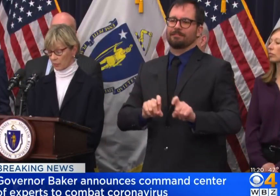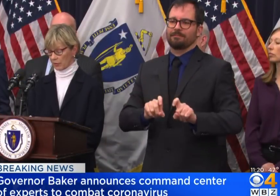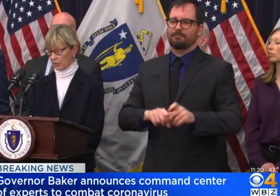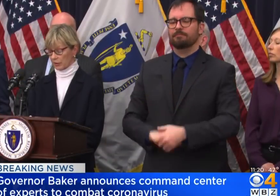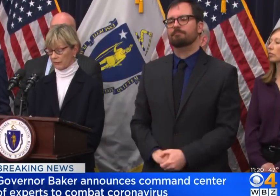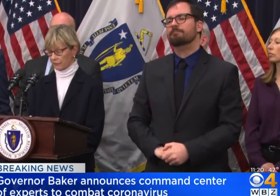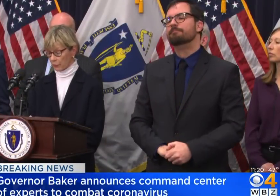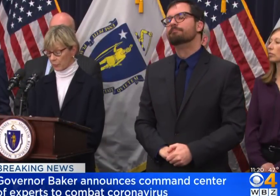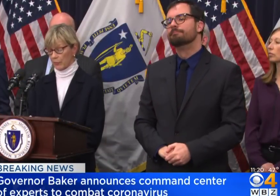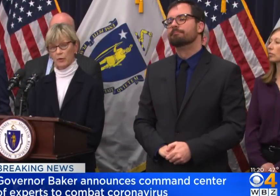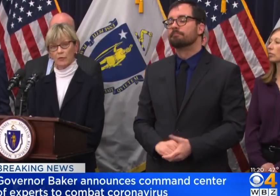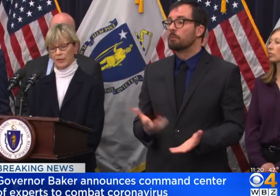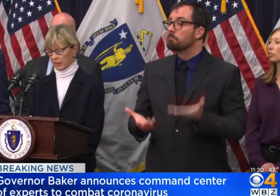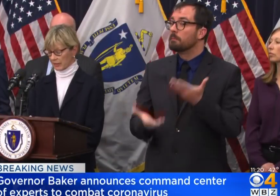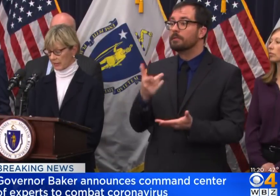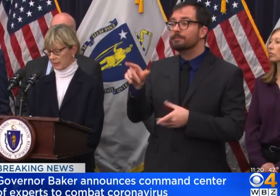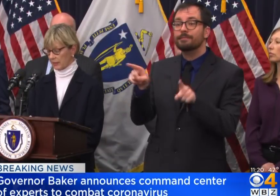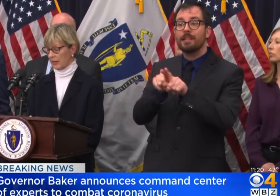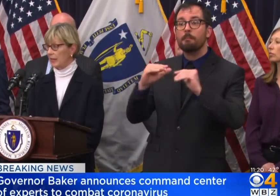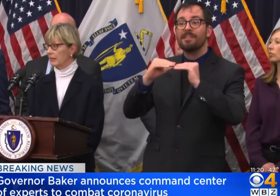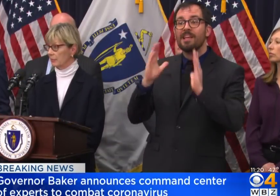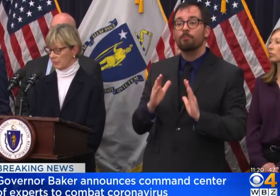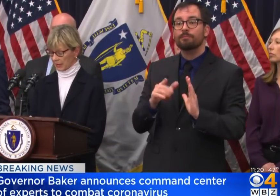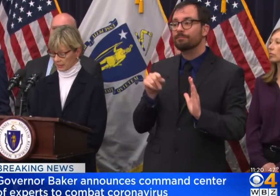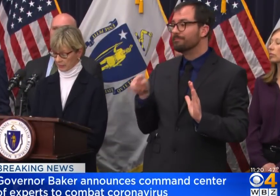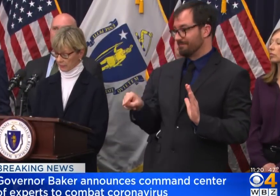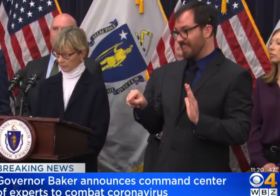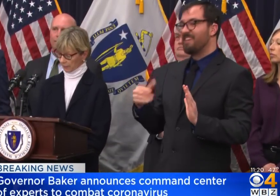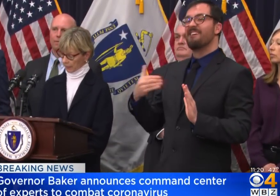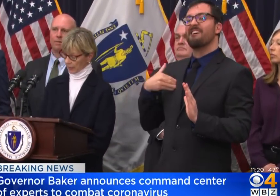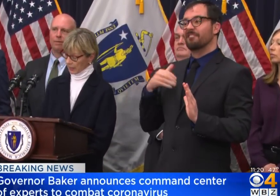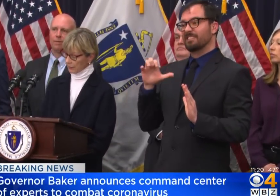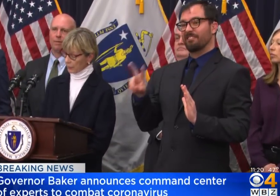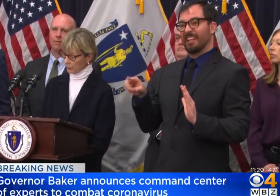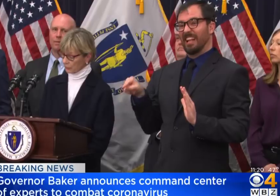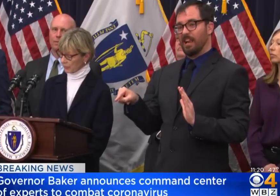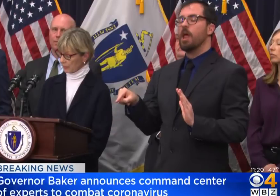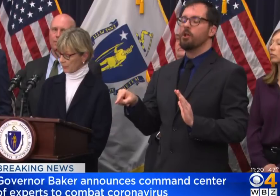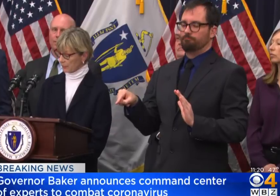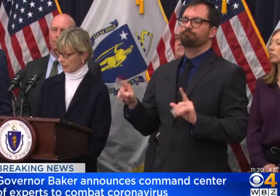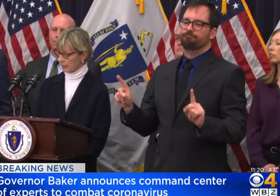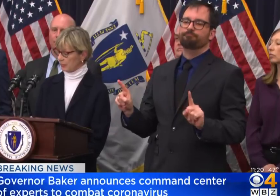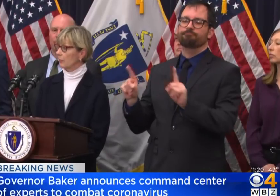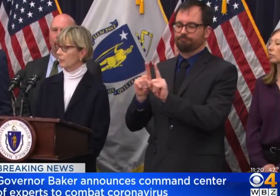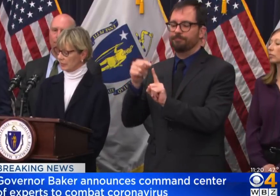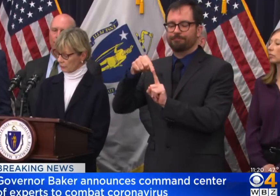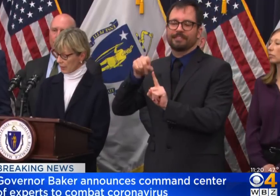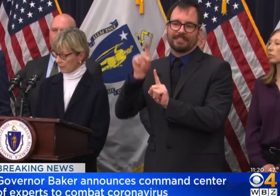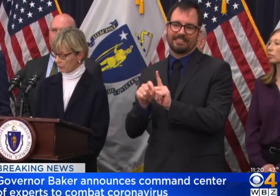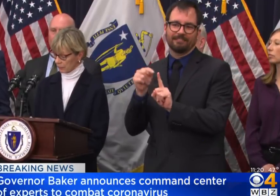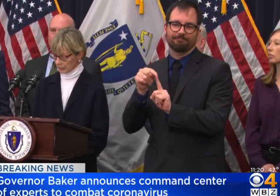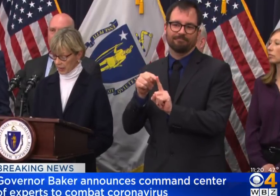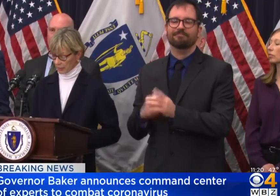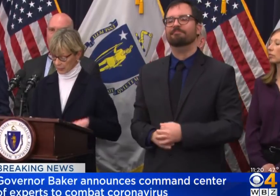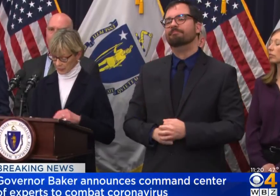SYMPTOMATIC, WHO ARE PRESENT IN CONGREGATE SETTINGS. HOUSEHOLD MEMBERS WITH CLOSE